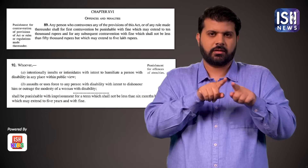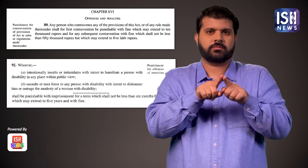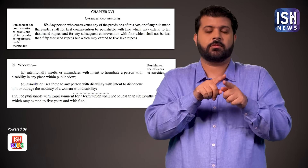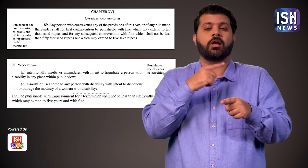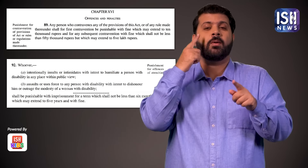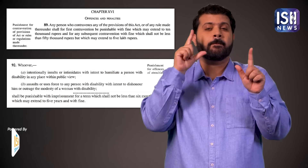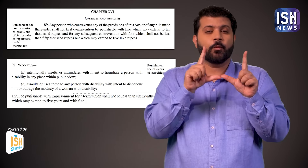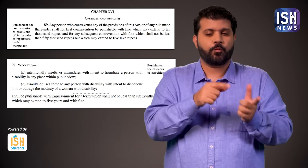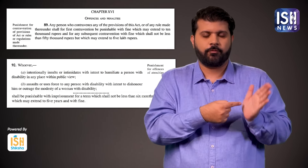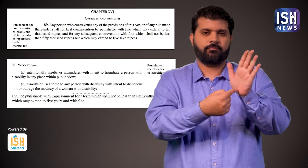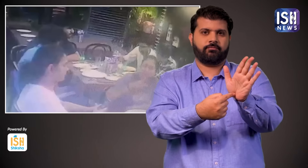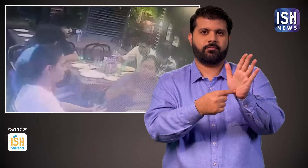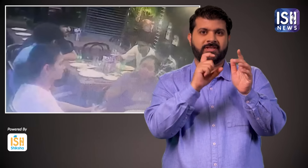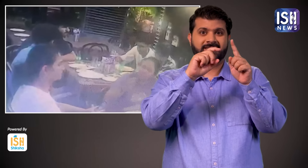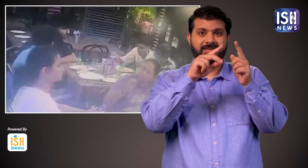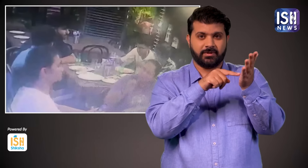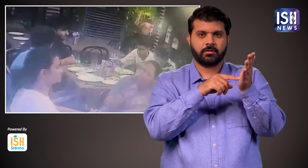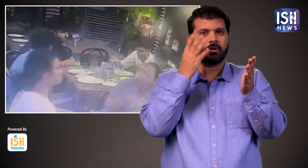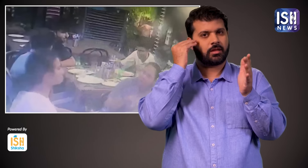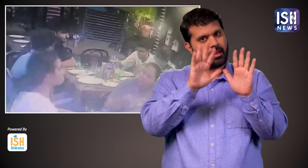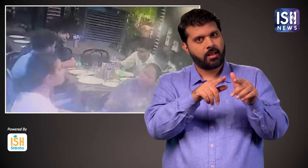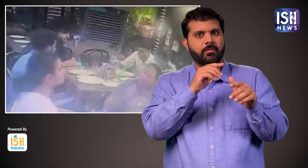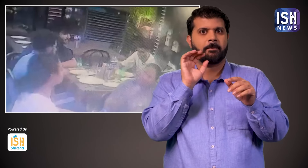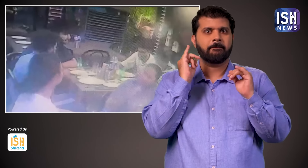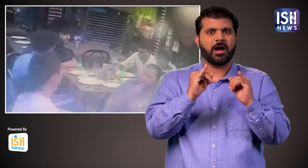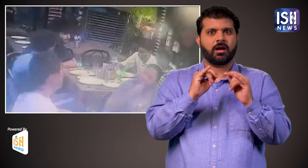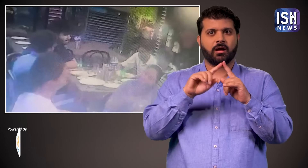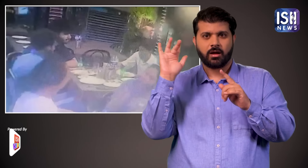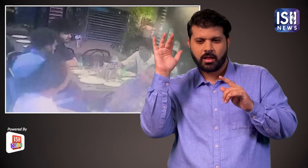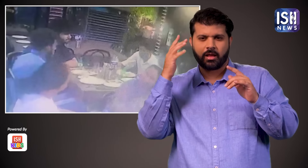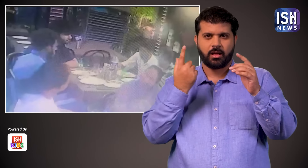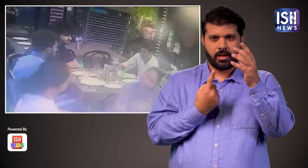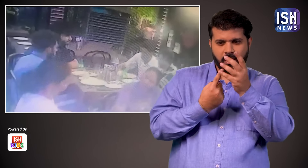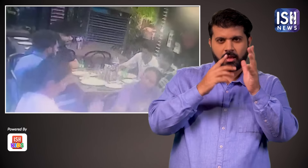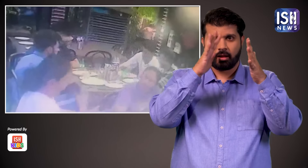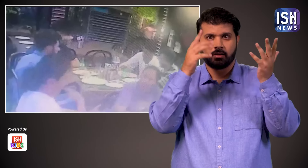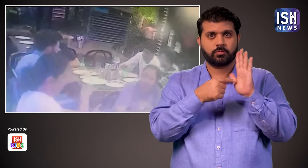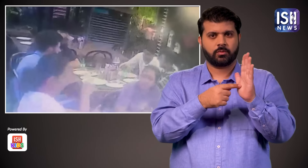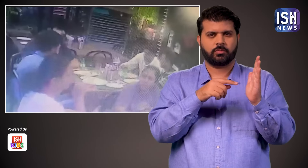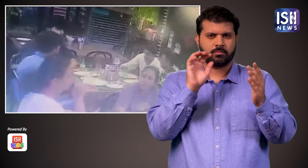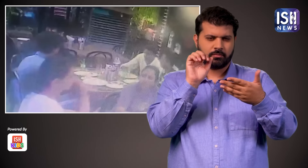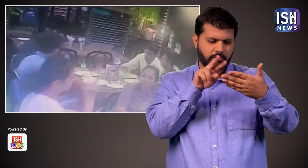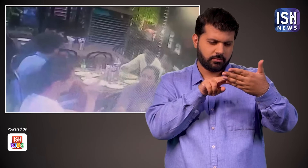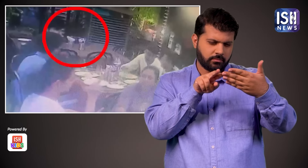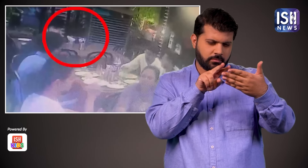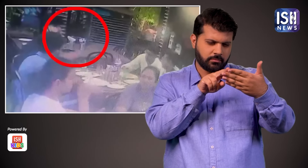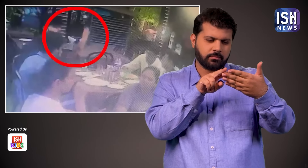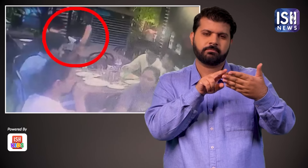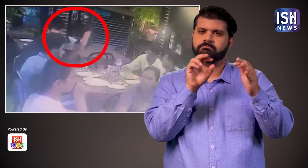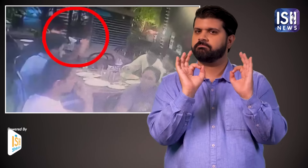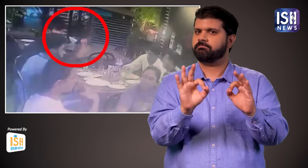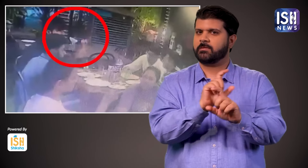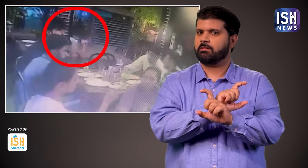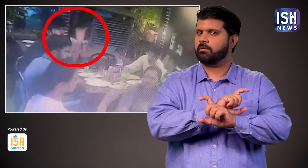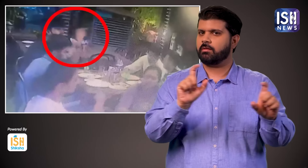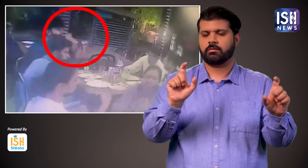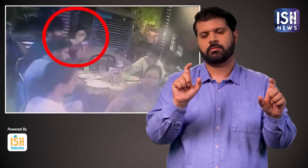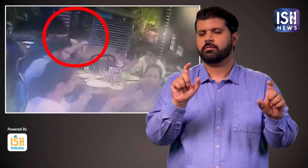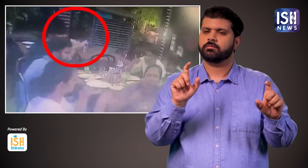He submitted the CCTV footage as evidence, clearly showing the vulgar gestures made by the men.